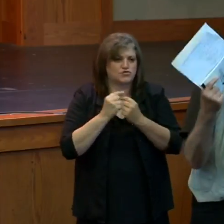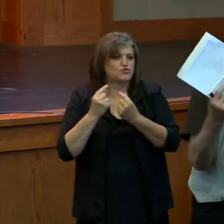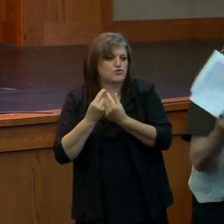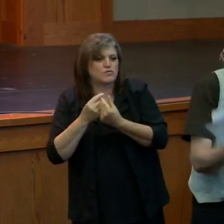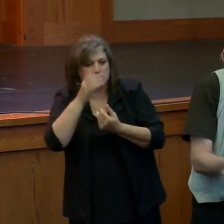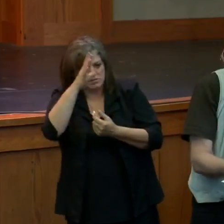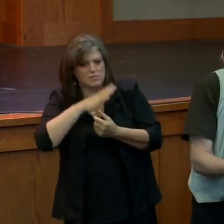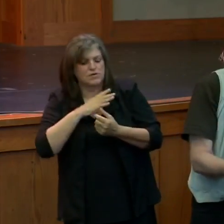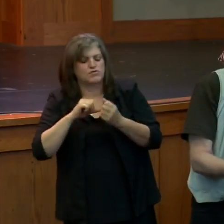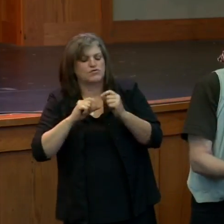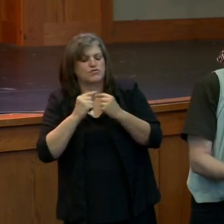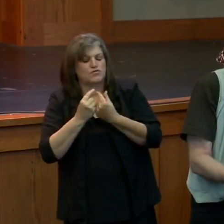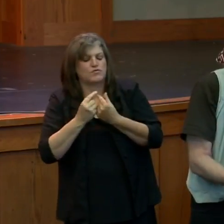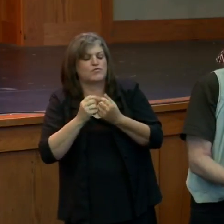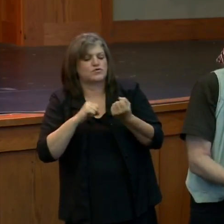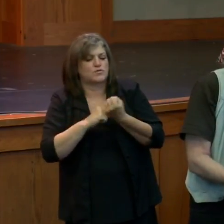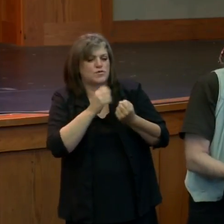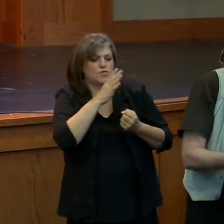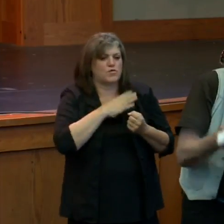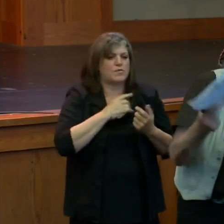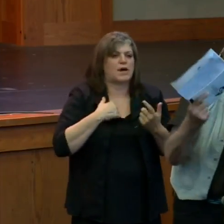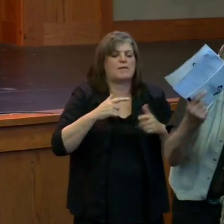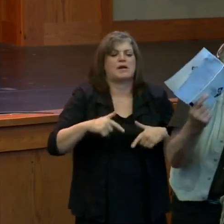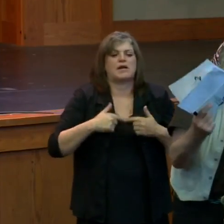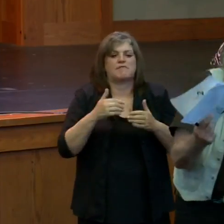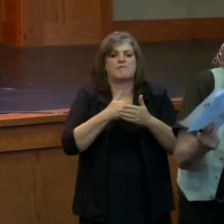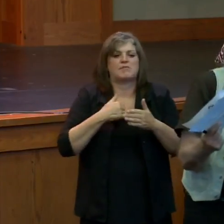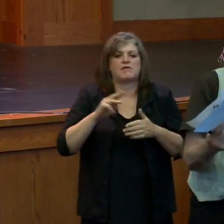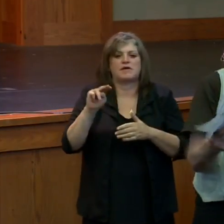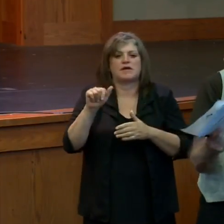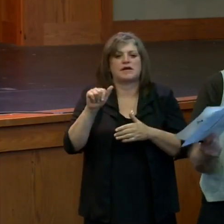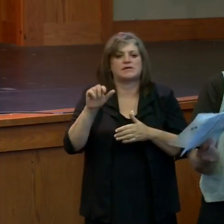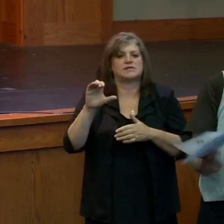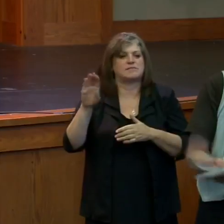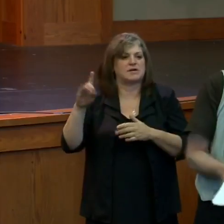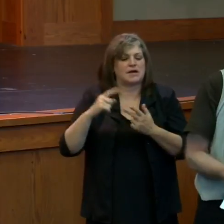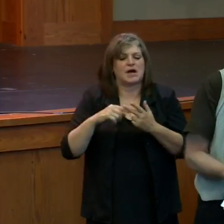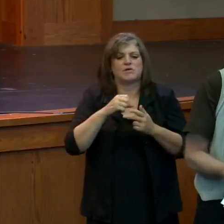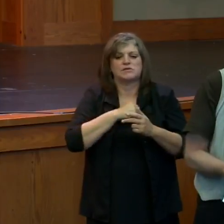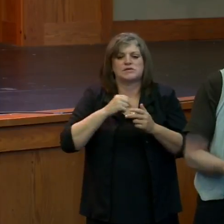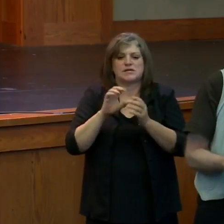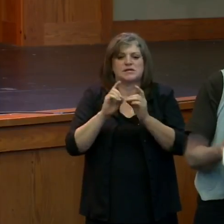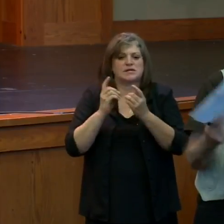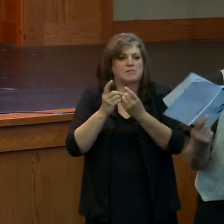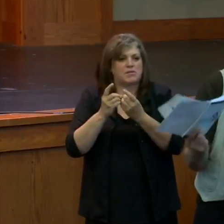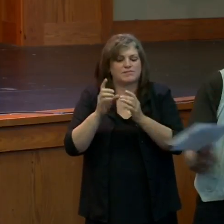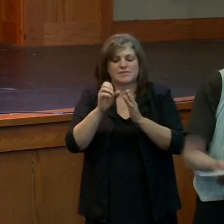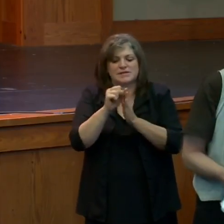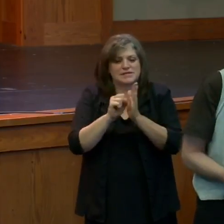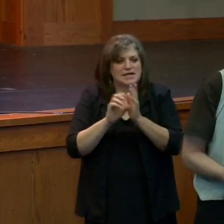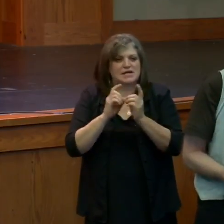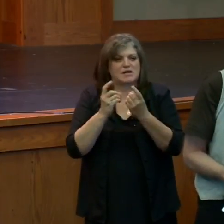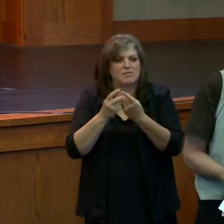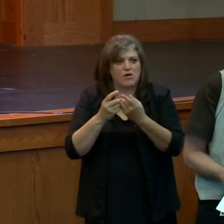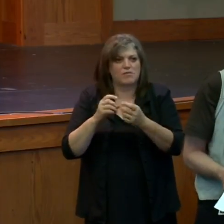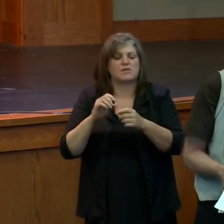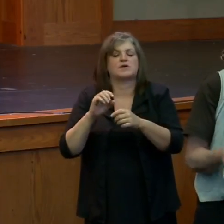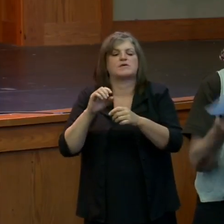I'M A LIFE MEMBER OF THE NAACP AND I WAS A STATE DEPARTMENT FOR TEN YEARS. I WAYS PICKED OUT FOR BEING AGAINST THE WAR IN VIETNAM